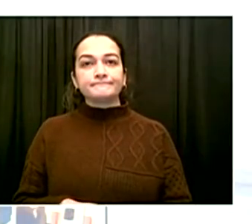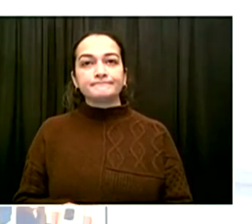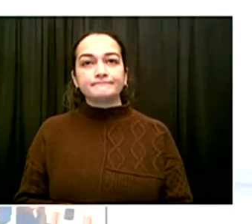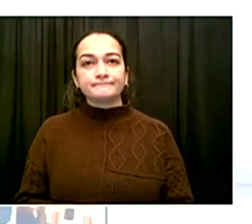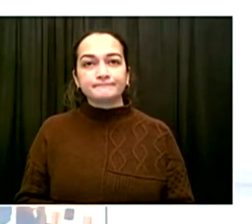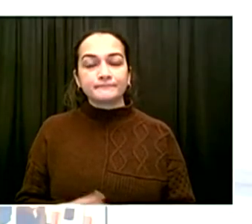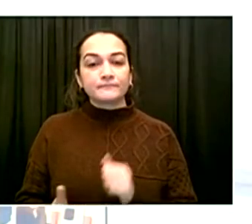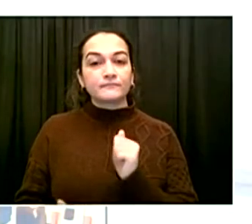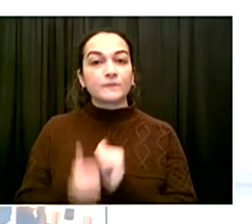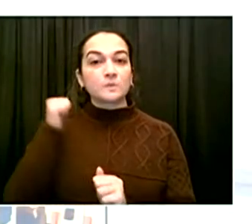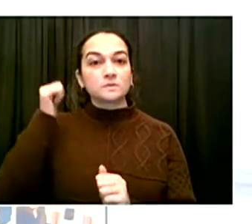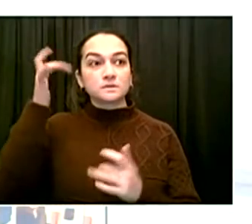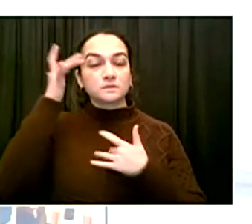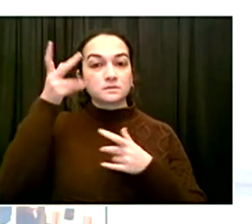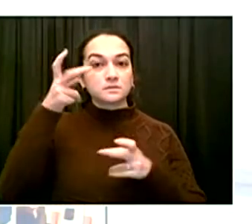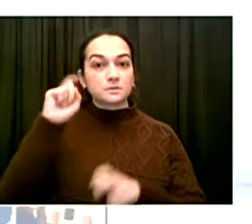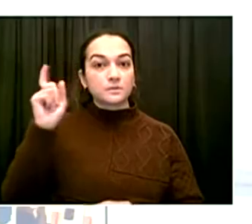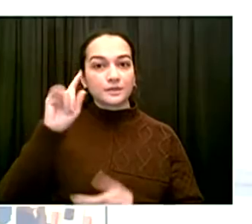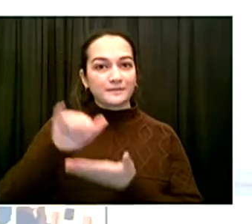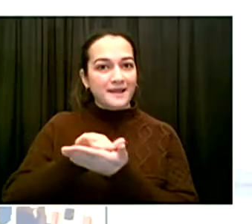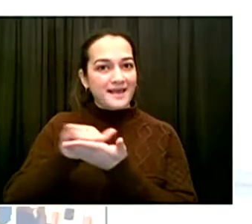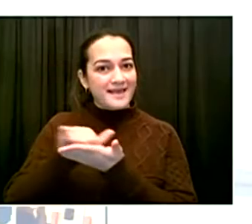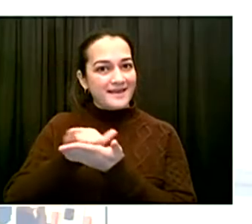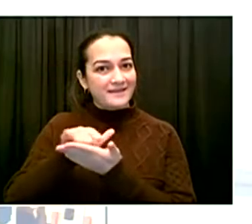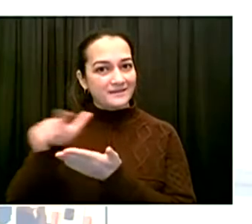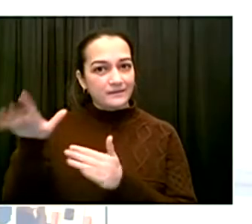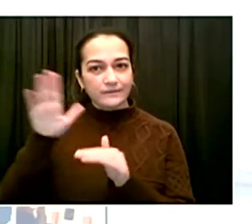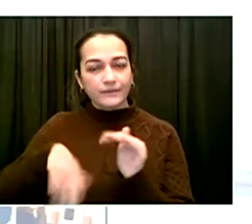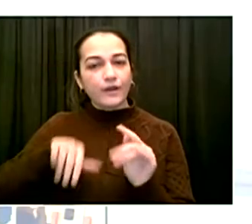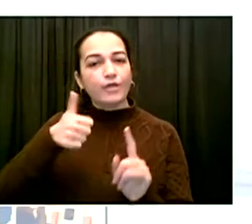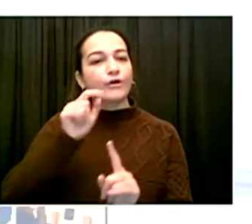ADDRESS. SO IT ACCURATELY DEPICTS WHAT IS HAPPENING IN SPECIFIC GEOGRAPHIES. WE ARE SEEING, FOR EXAMPLE,